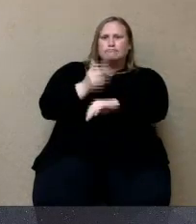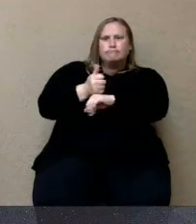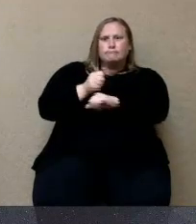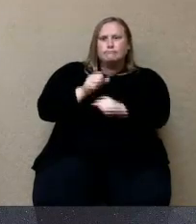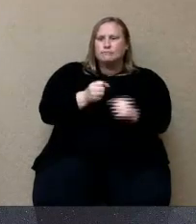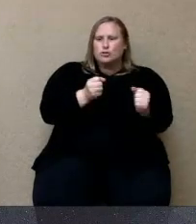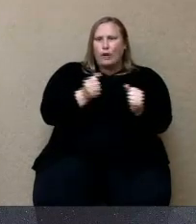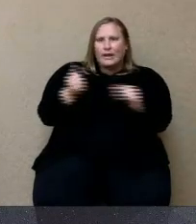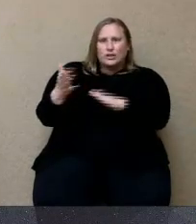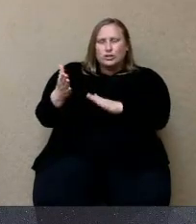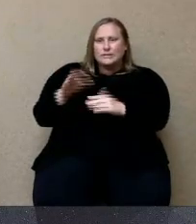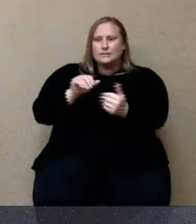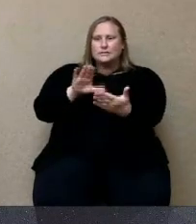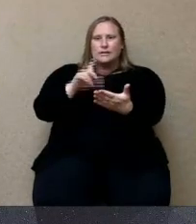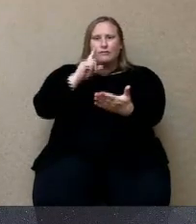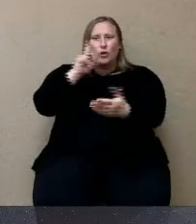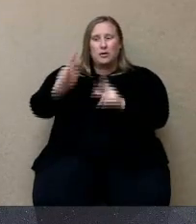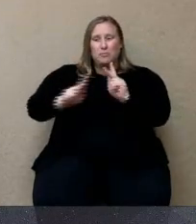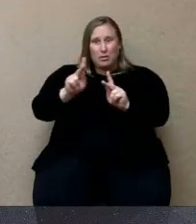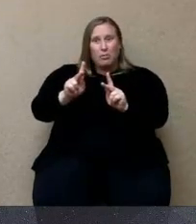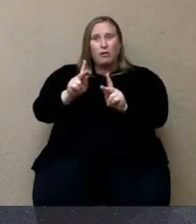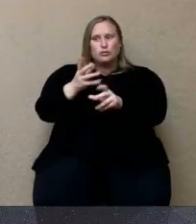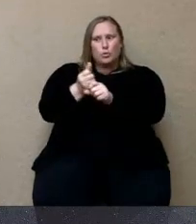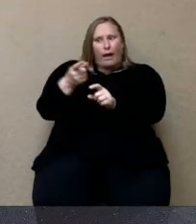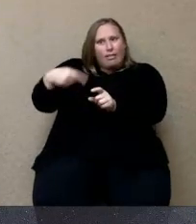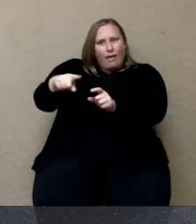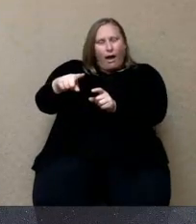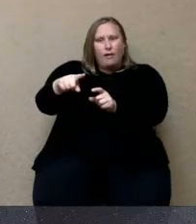people to get them going and get them some means to communicate.